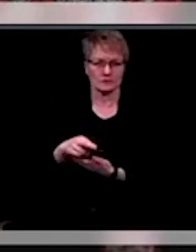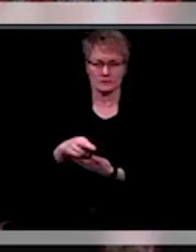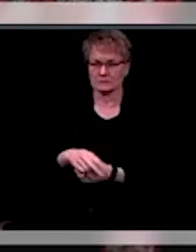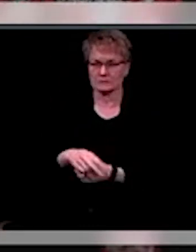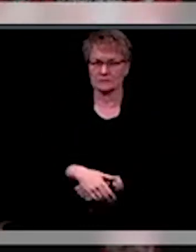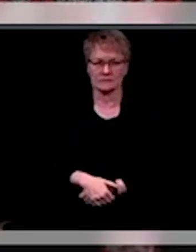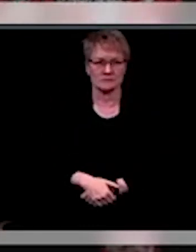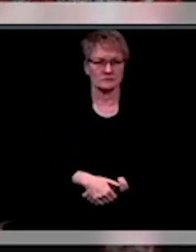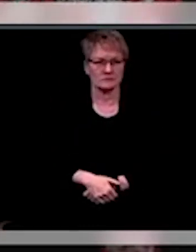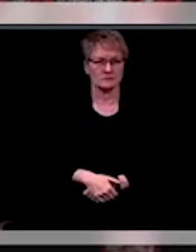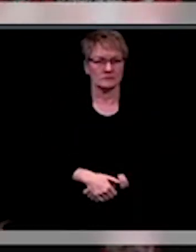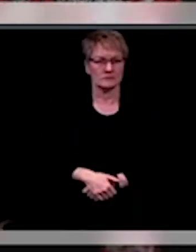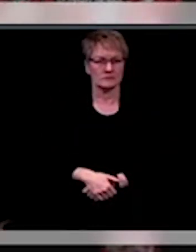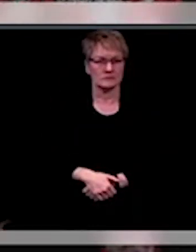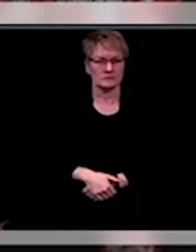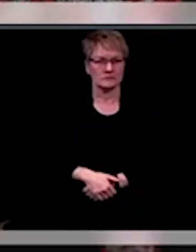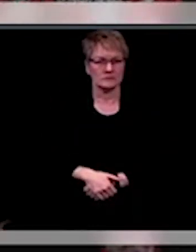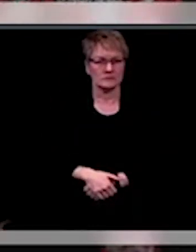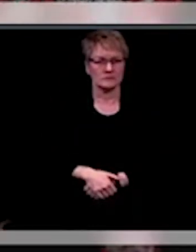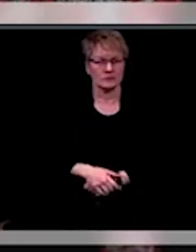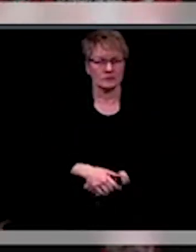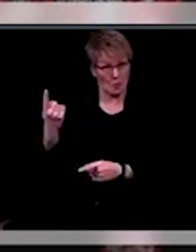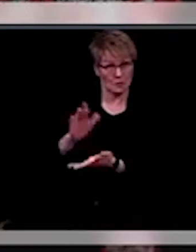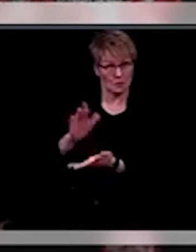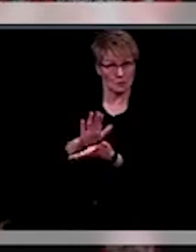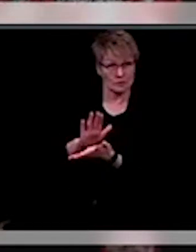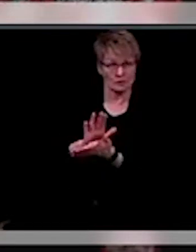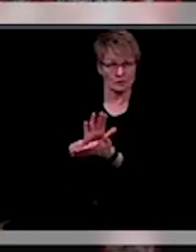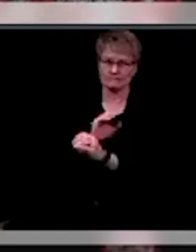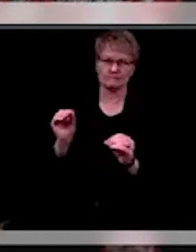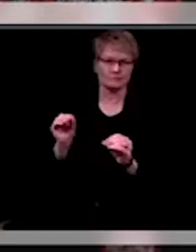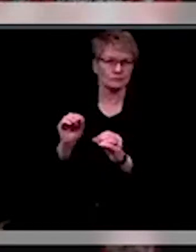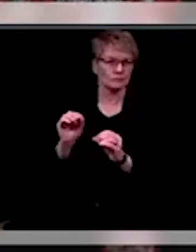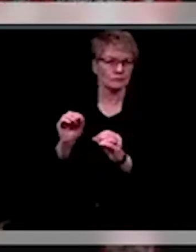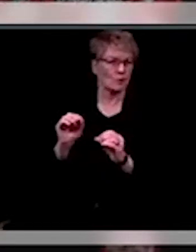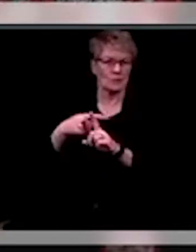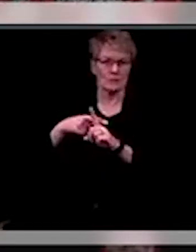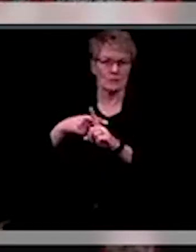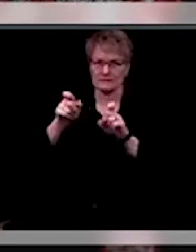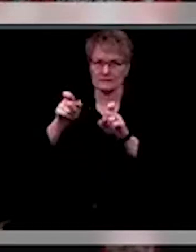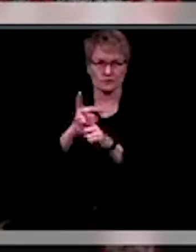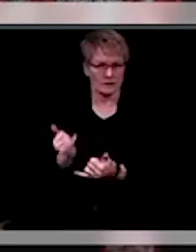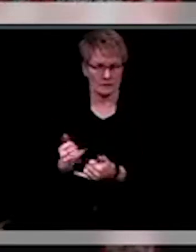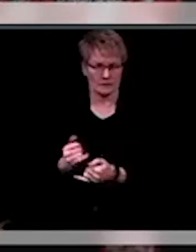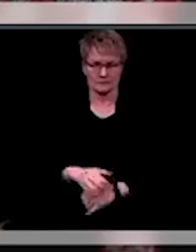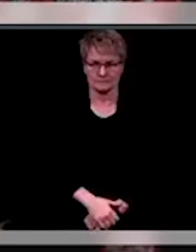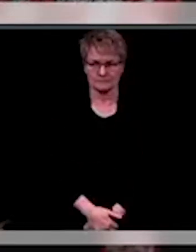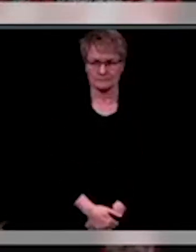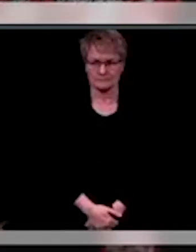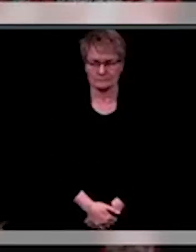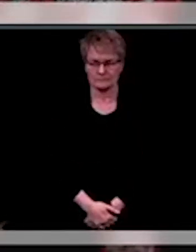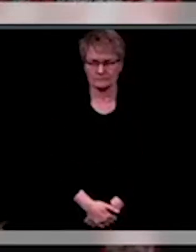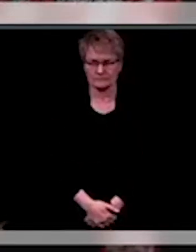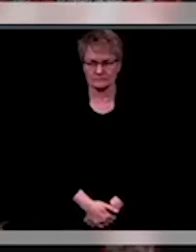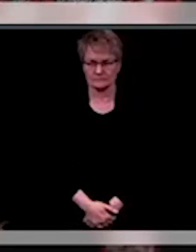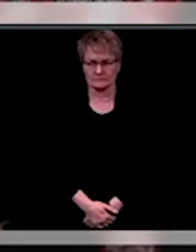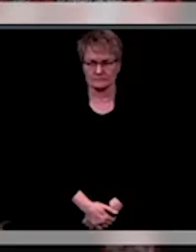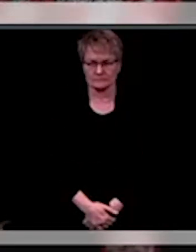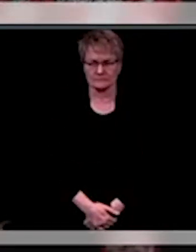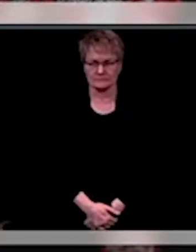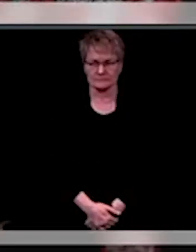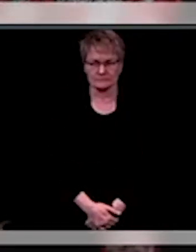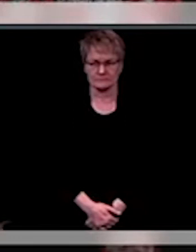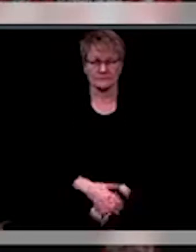at the school. We all need to be looking at what we can change in our organizations or businesses